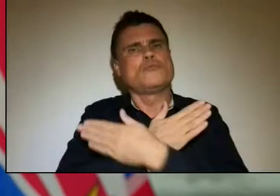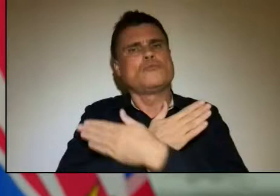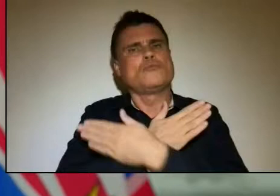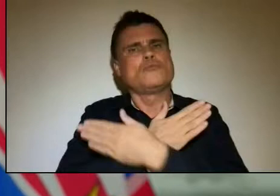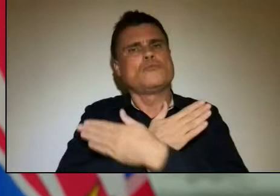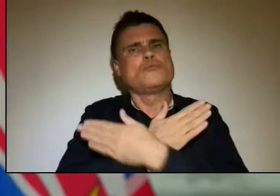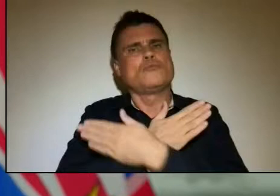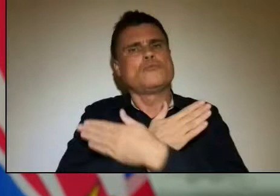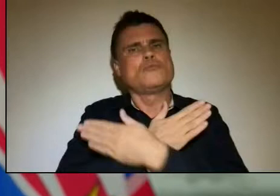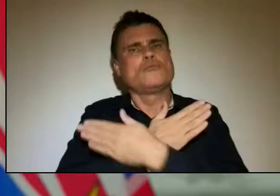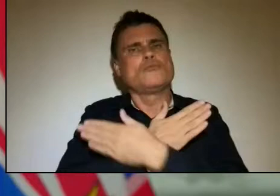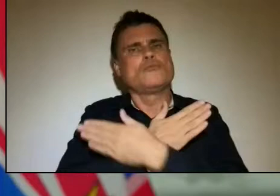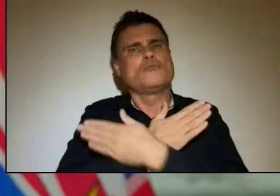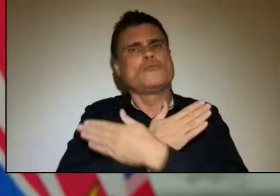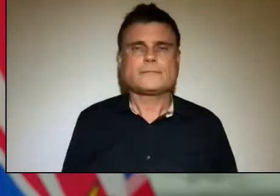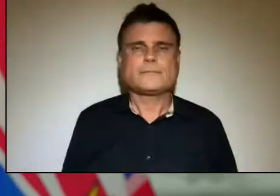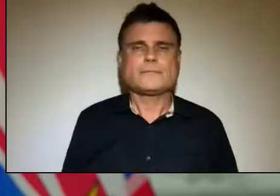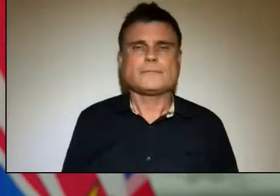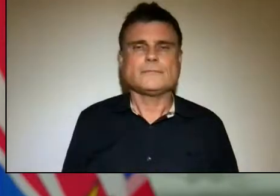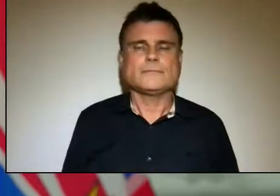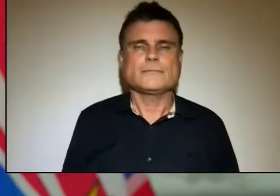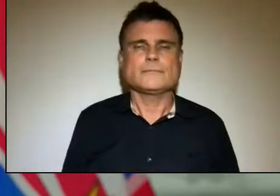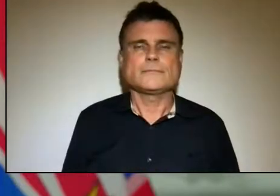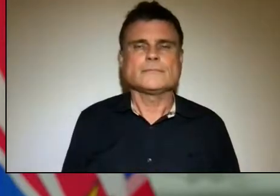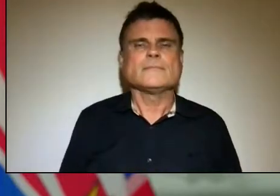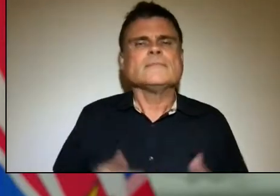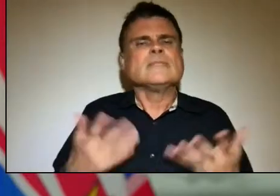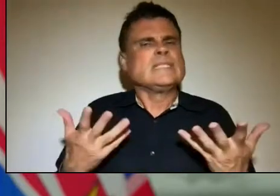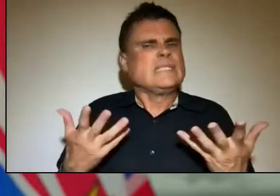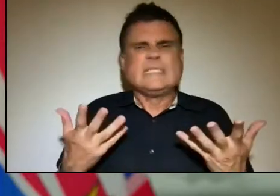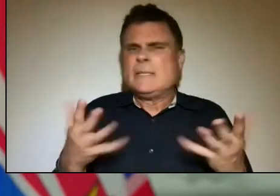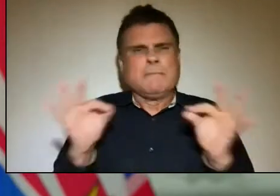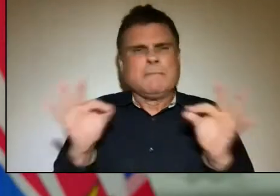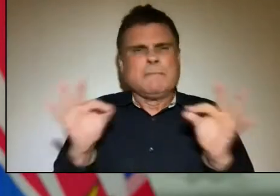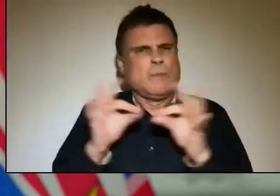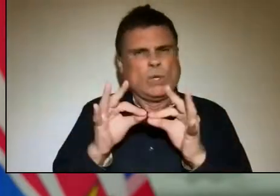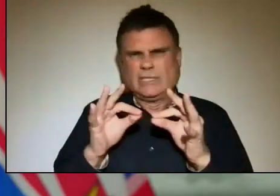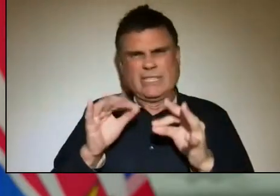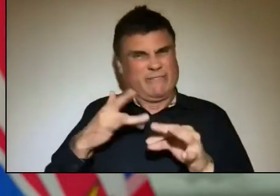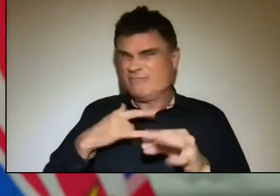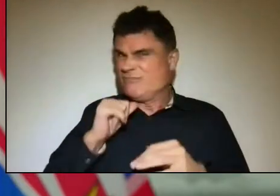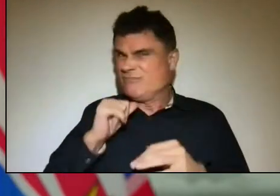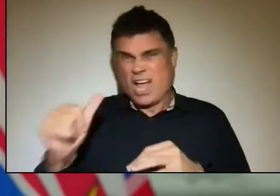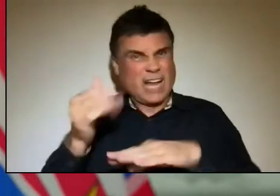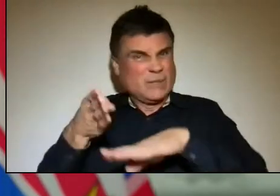helping you manage, then contact